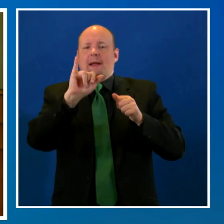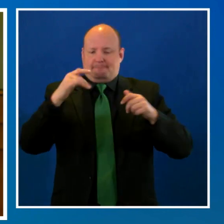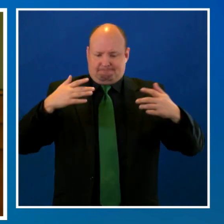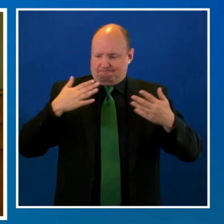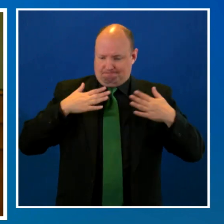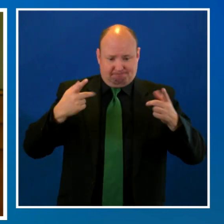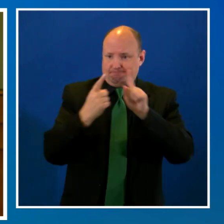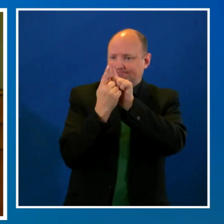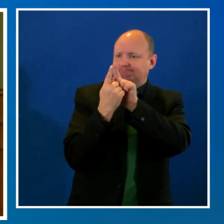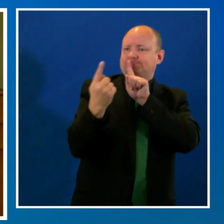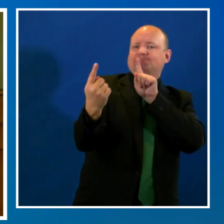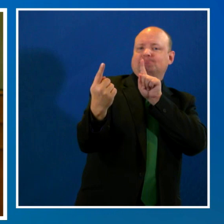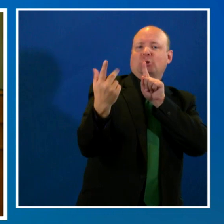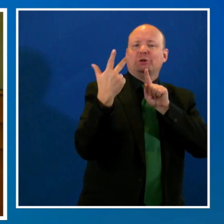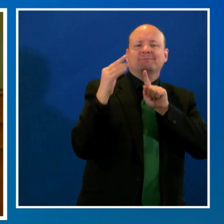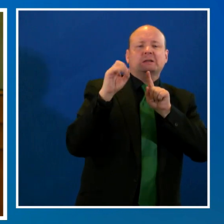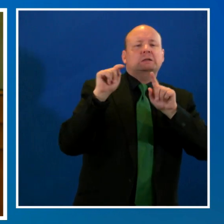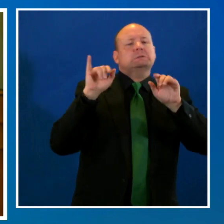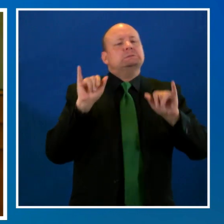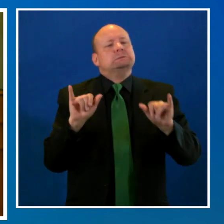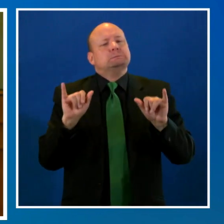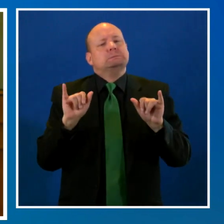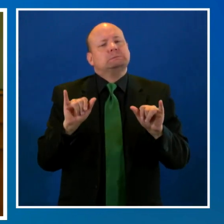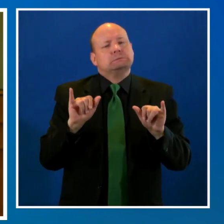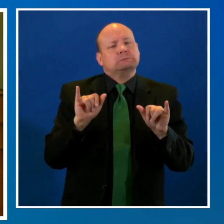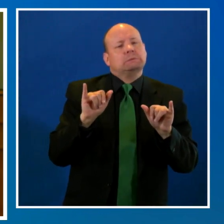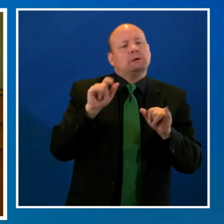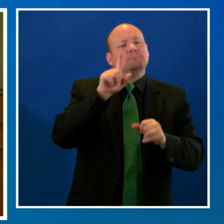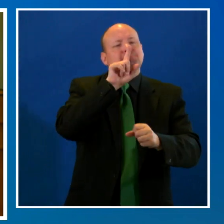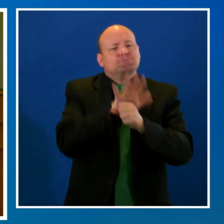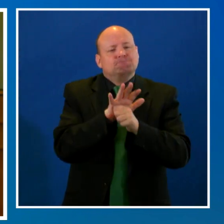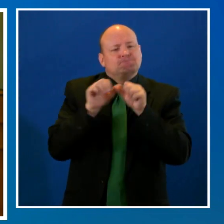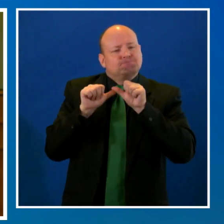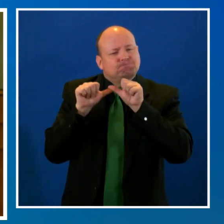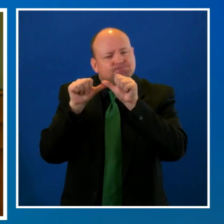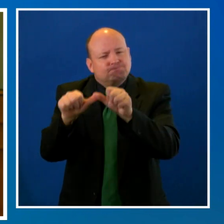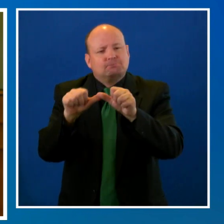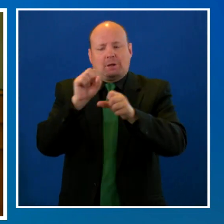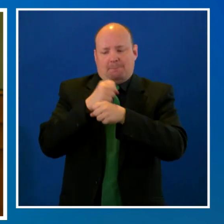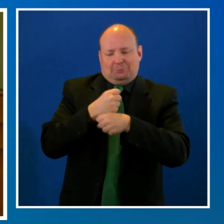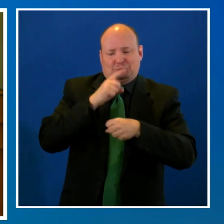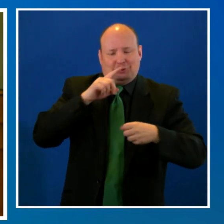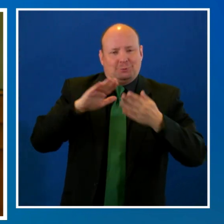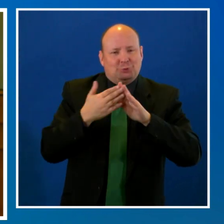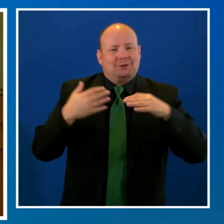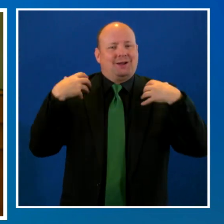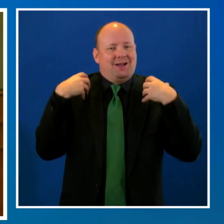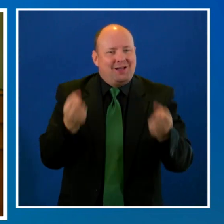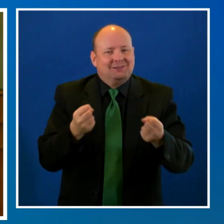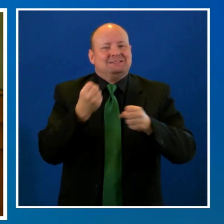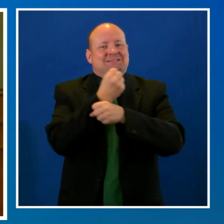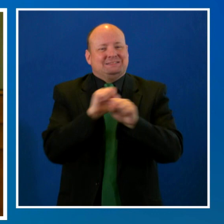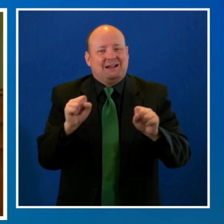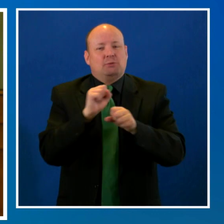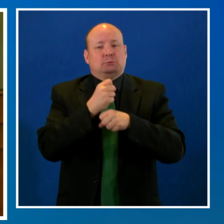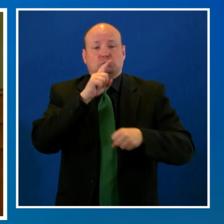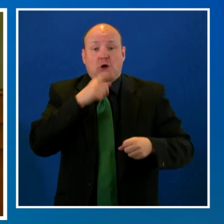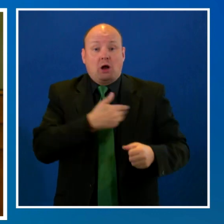We remain committed to keeping our community healthy and safe, while ensuring our services and the work of our City government